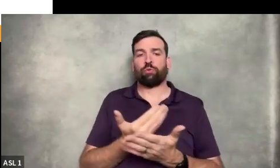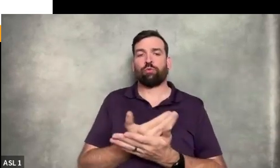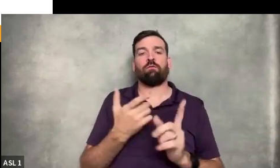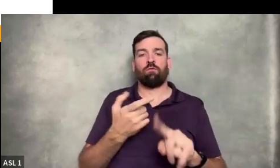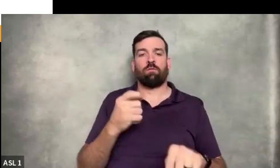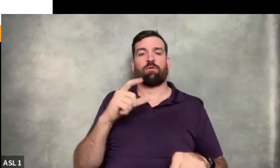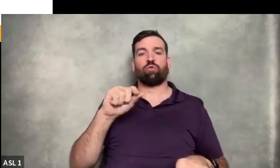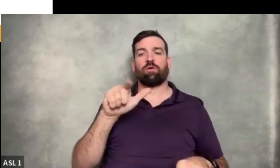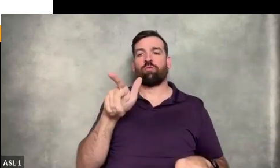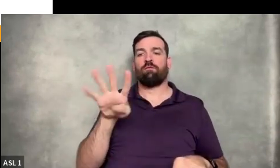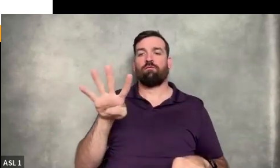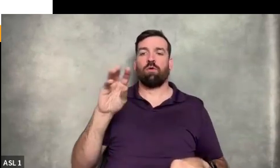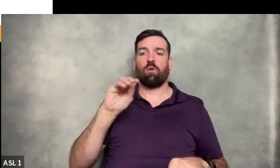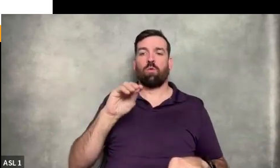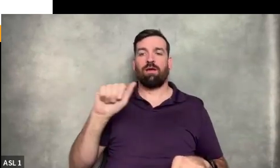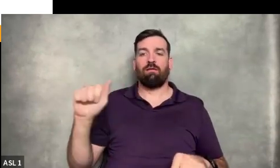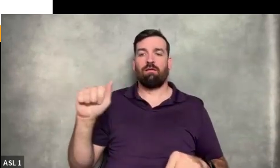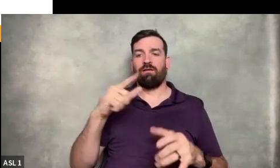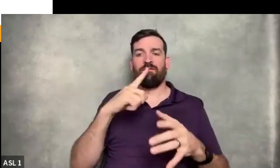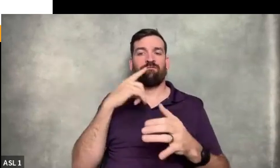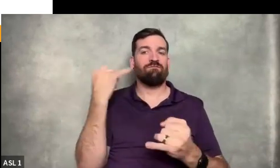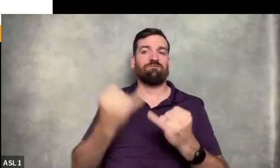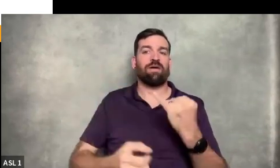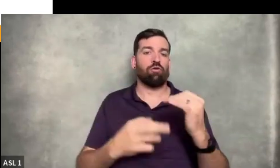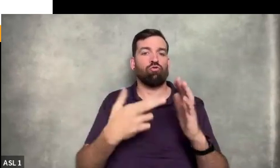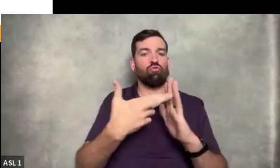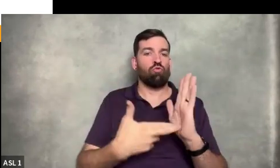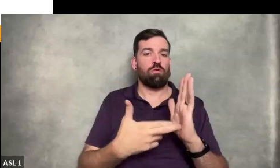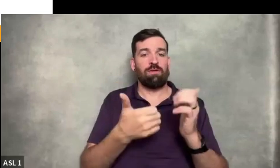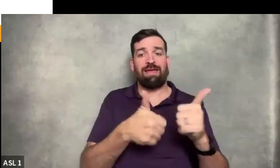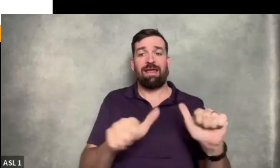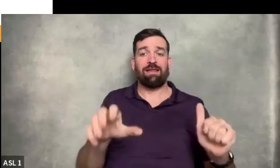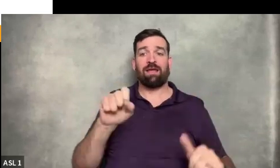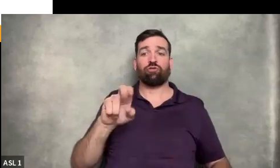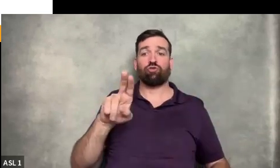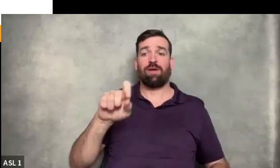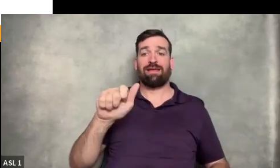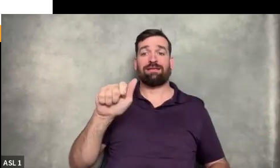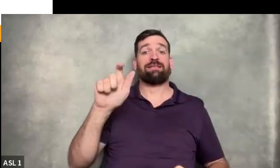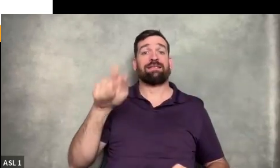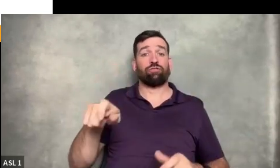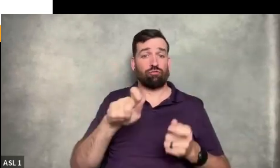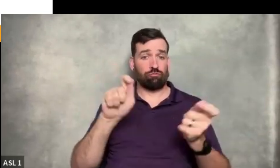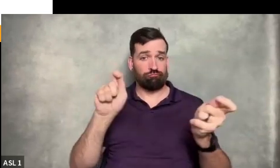Older American Act final rule. Any SUA who needs to amend their state plan to come into compliance